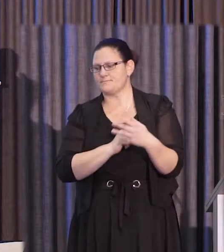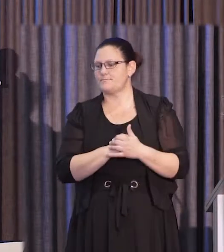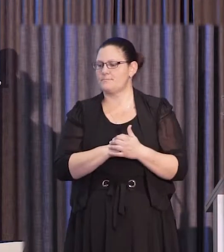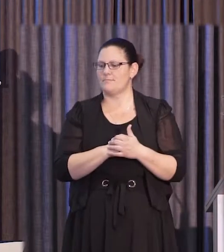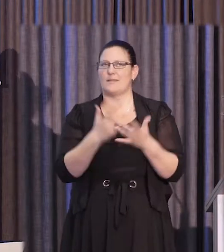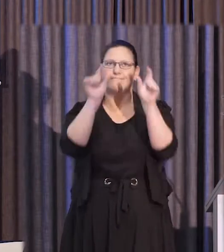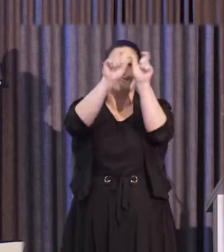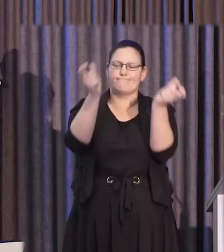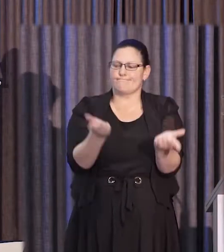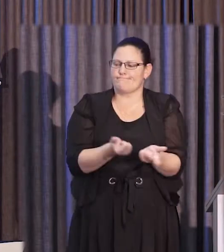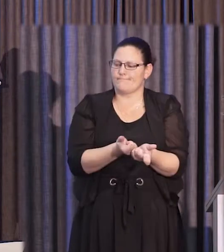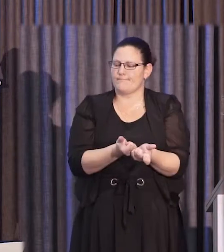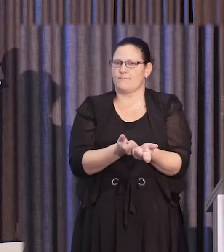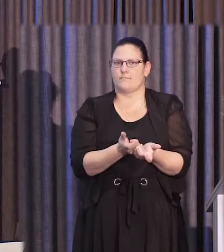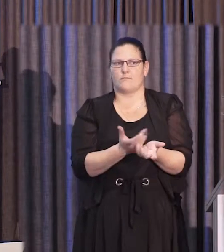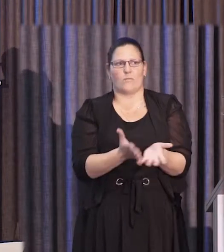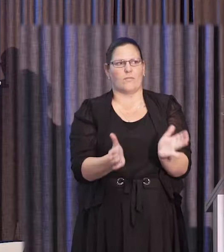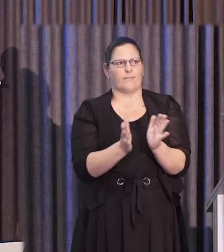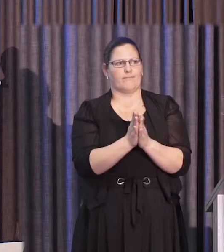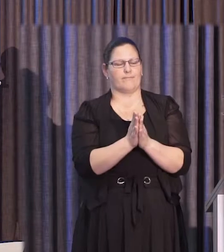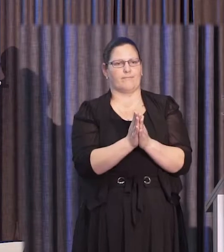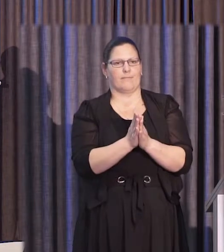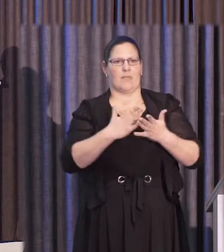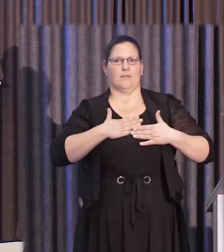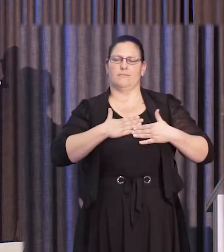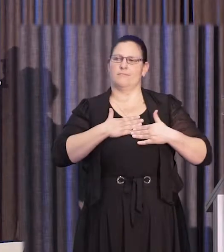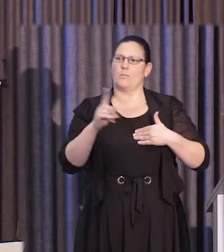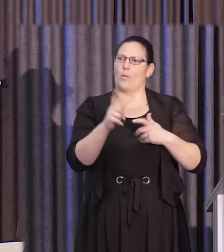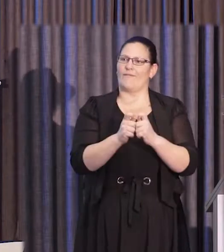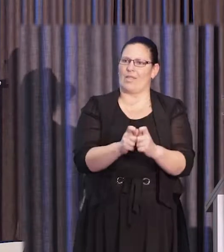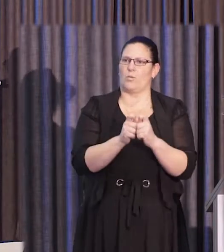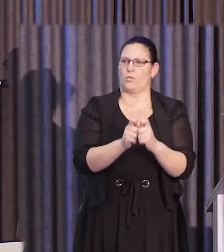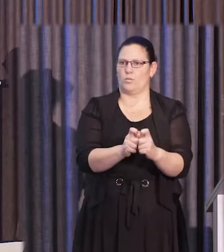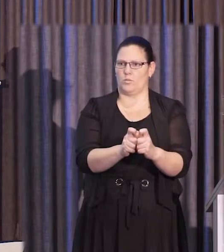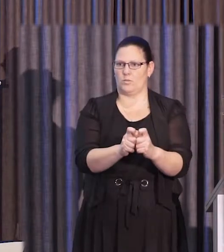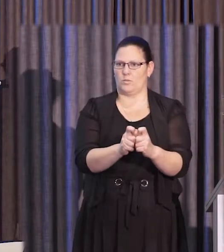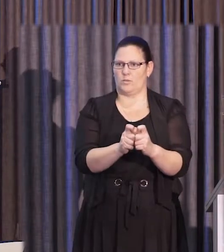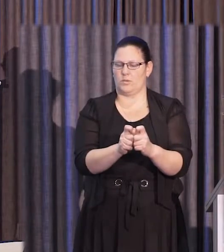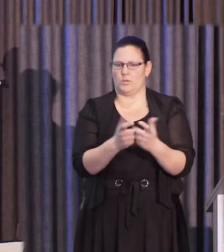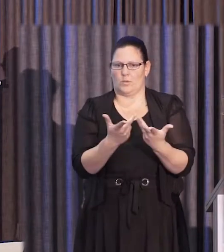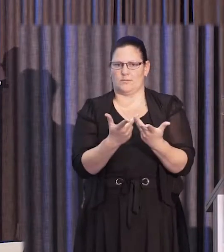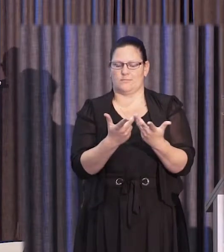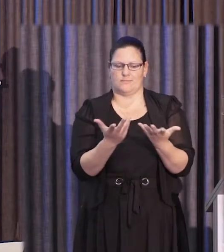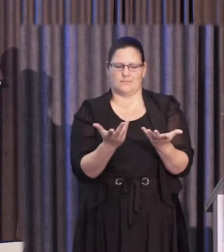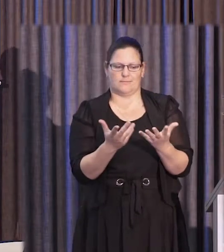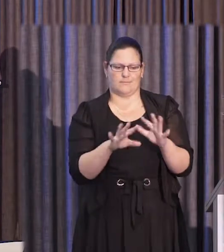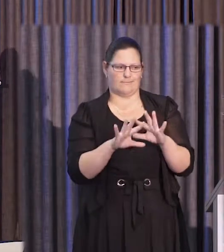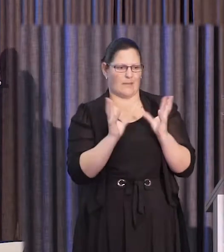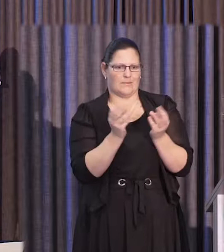It's kind of the department's value basis, so there's a circle around everything we do, that everything we do should be connected